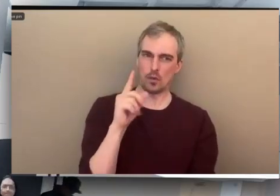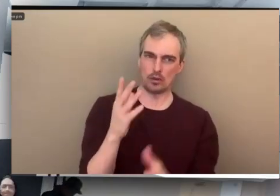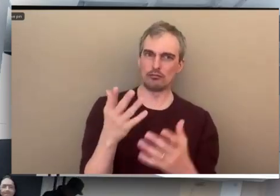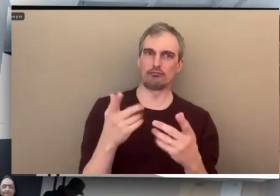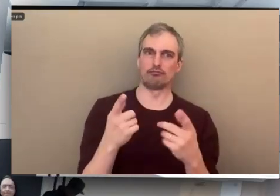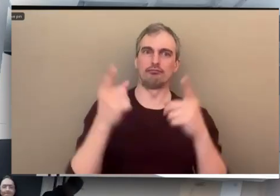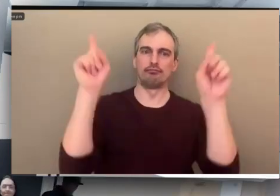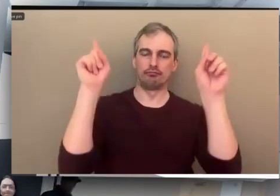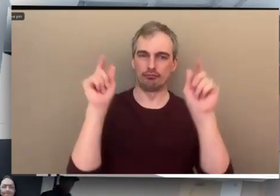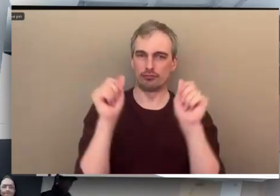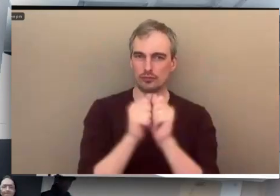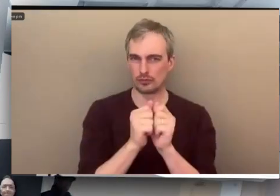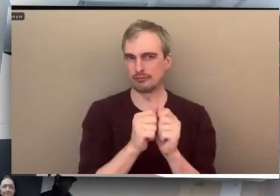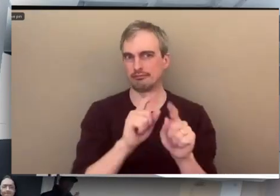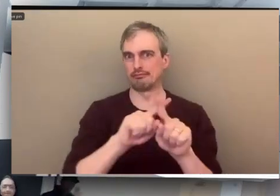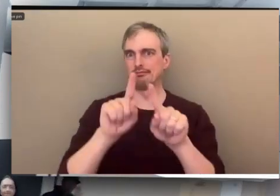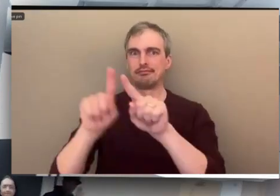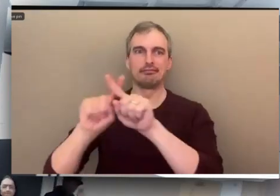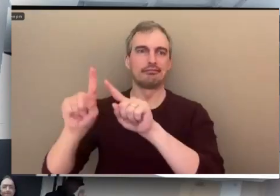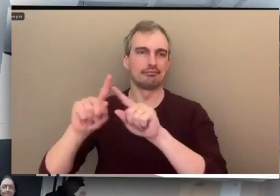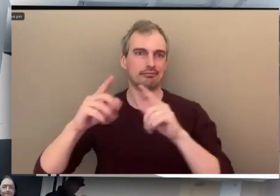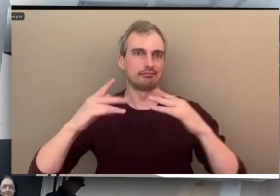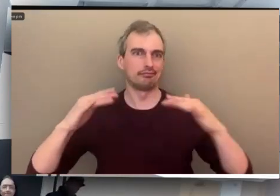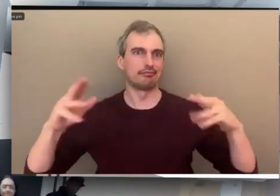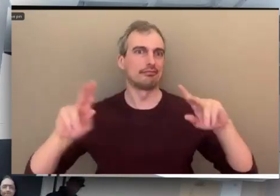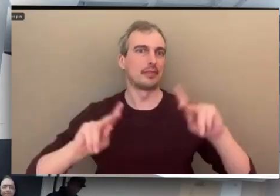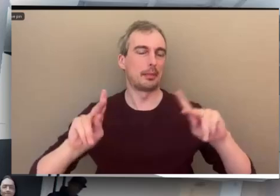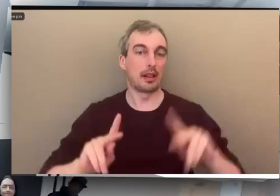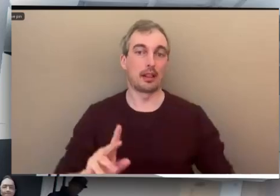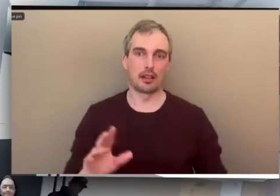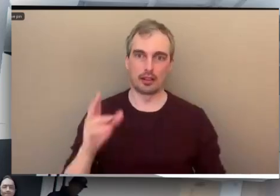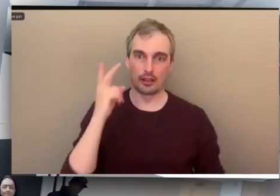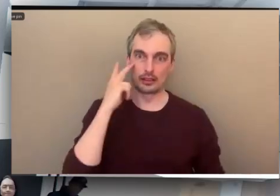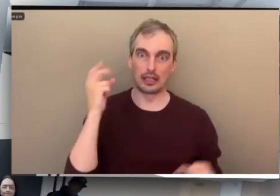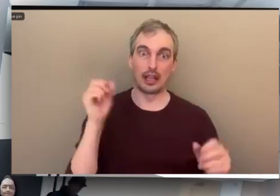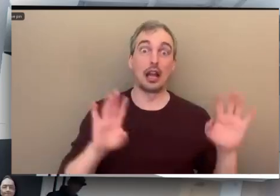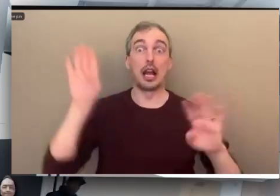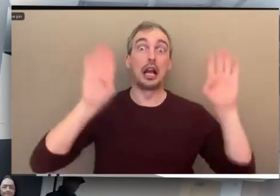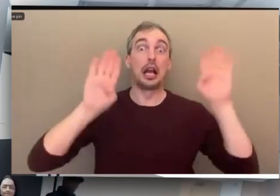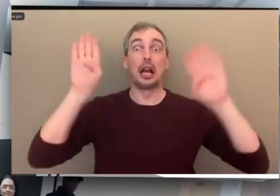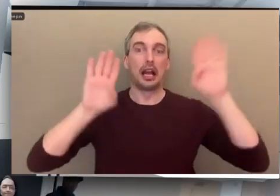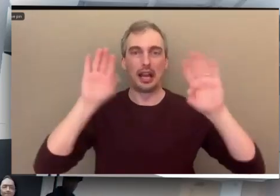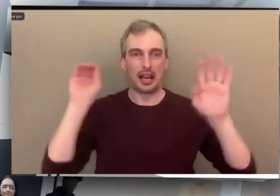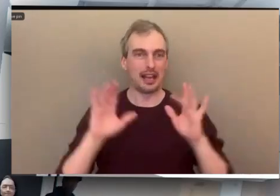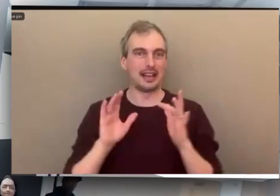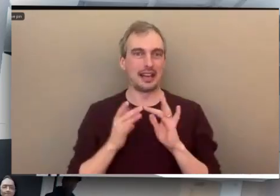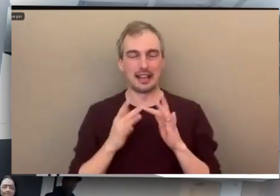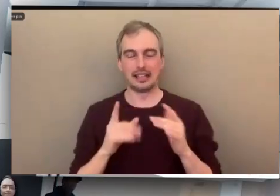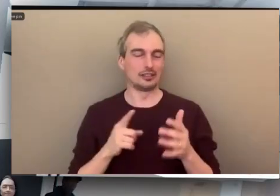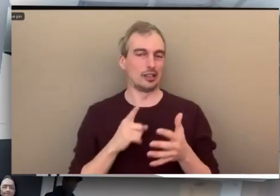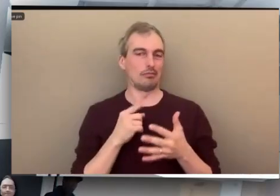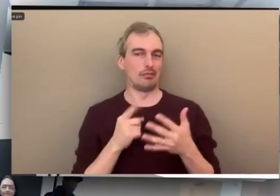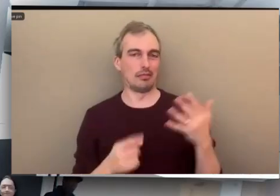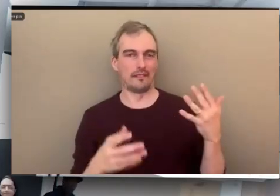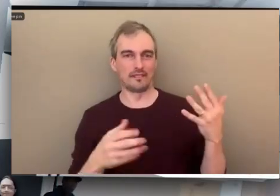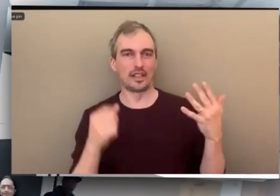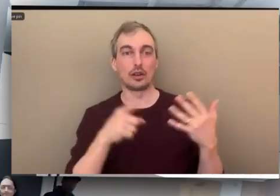We have a lot. I see a lot of hands up. And we've got a lot online. We're just gonna try to blaze through. The first one here, I'm gonna try to interpret what I think they meant.